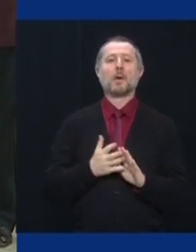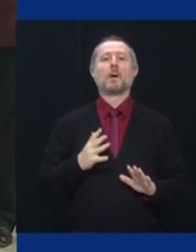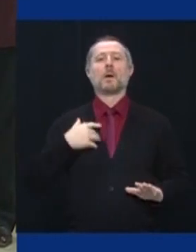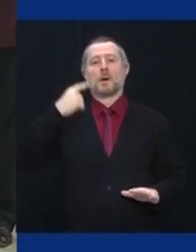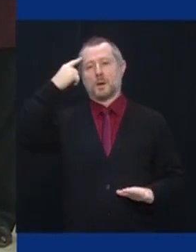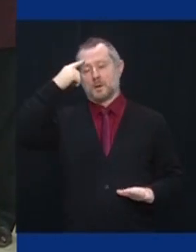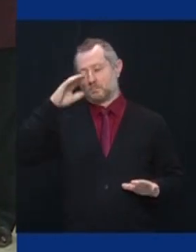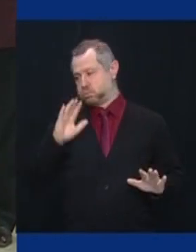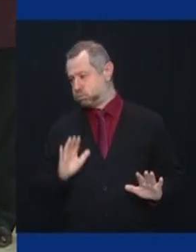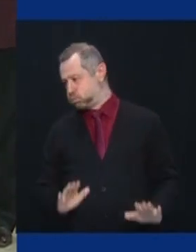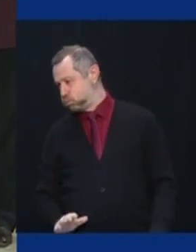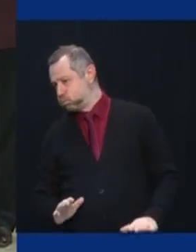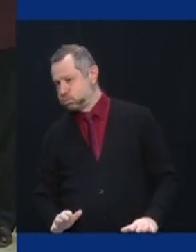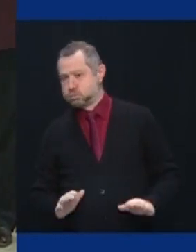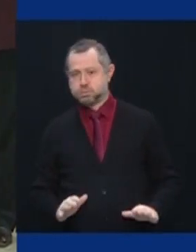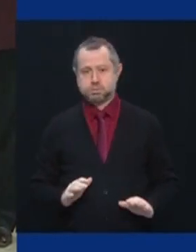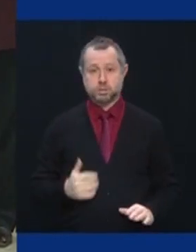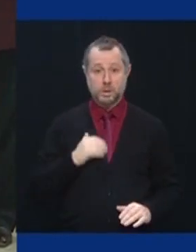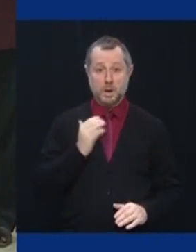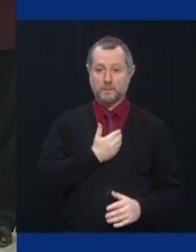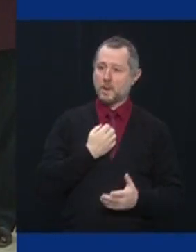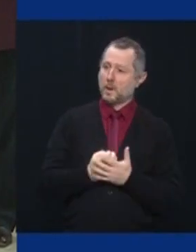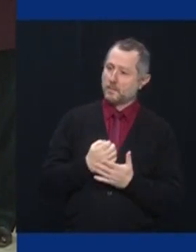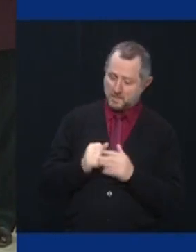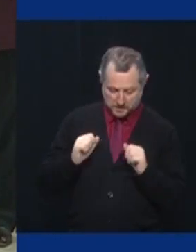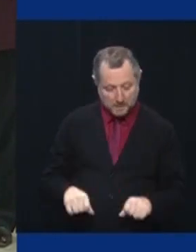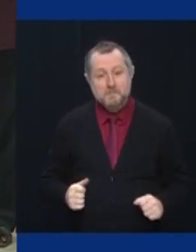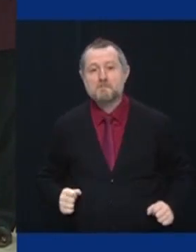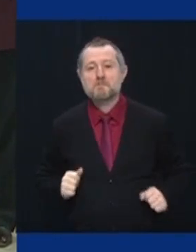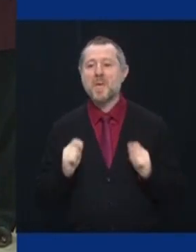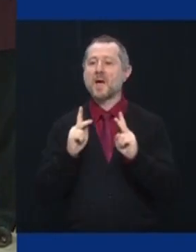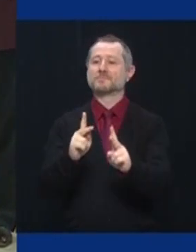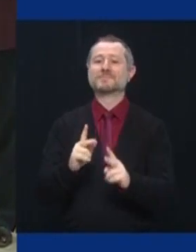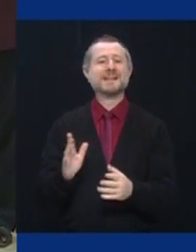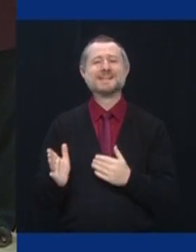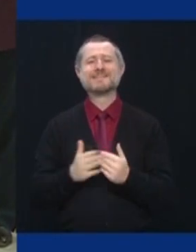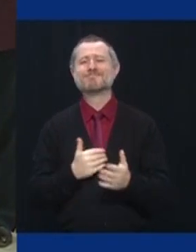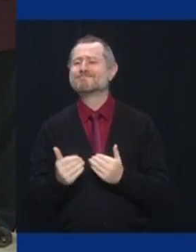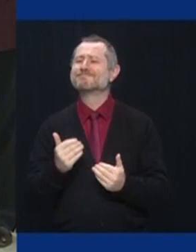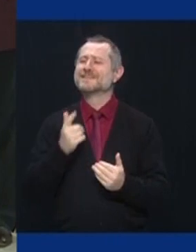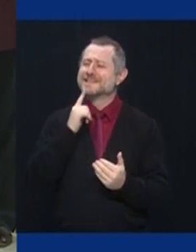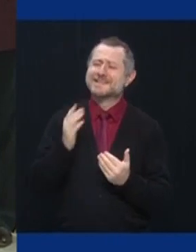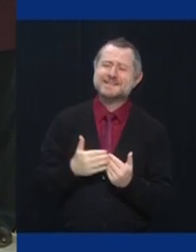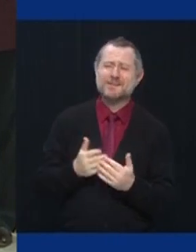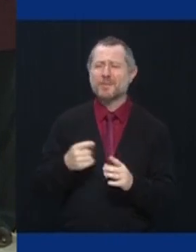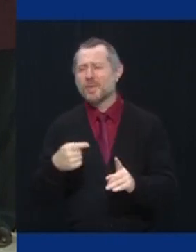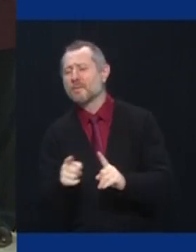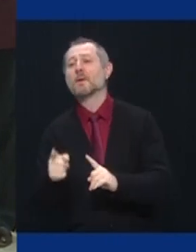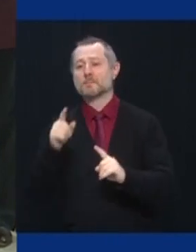YOU JUST HAVE TO GO GET IT. THIS IS WELCOME NEWS AND IT BRINGS, REALLY, SECURITY AND RELIEF TO ALL OUR WORKERS HERE